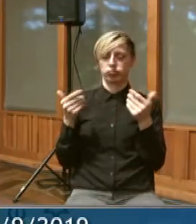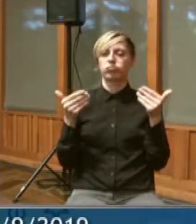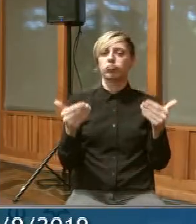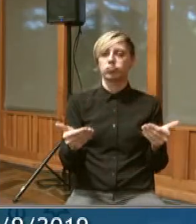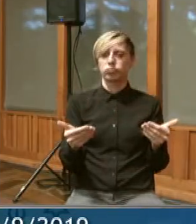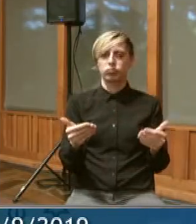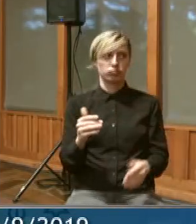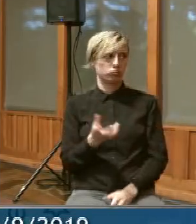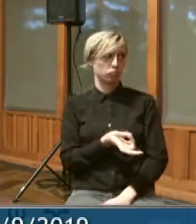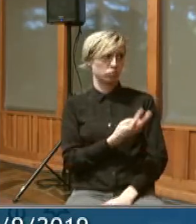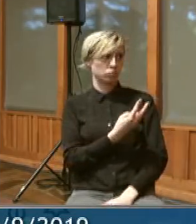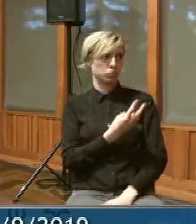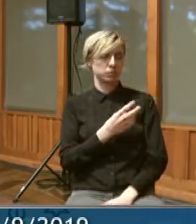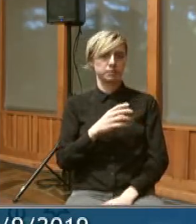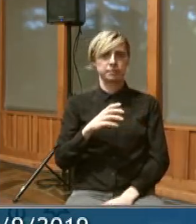WE'LL TAKE THE FIRST